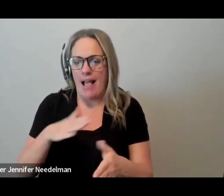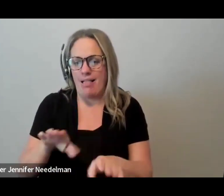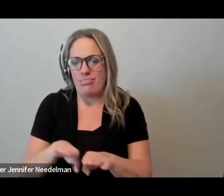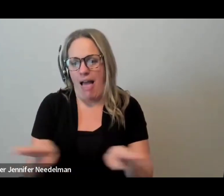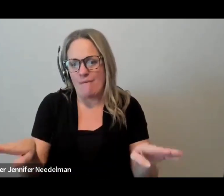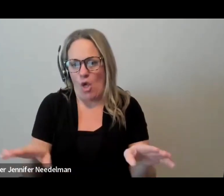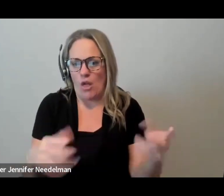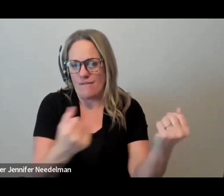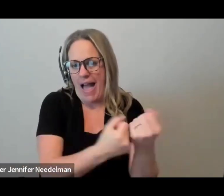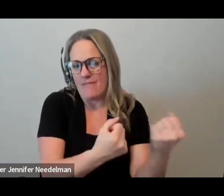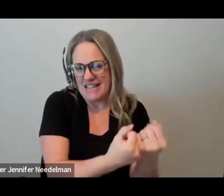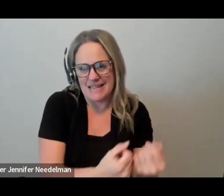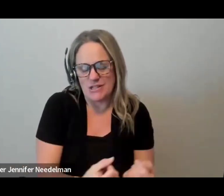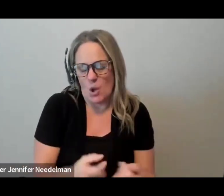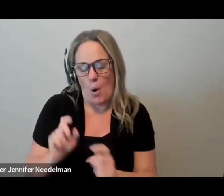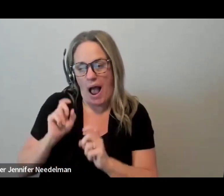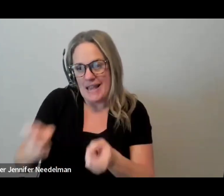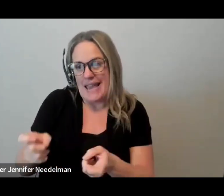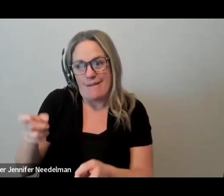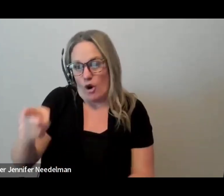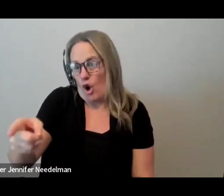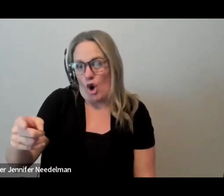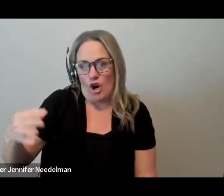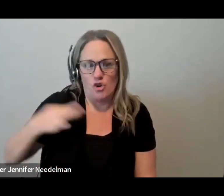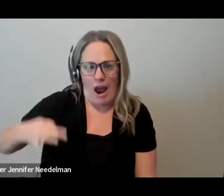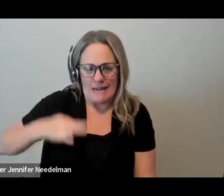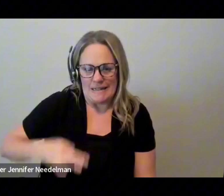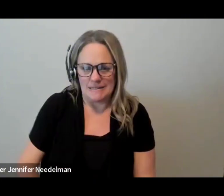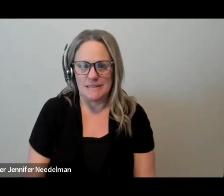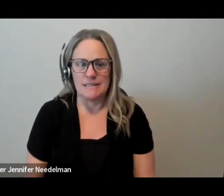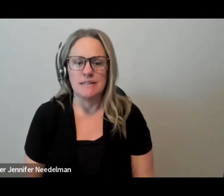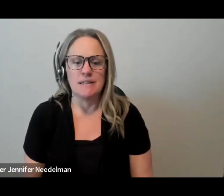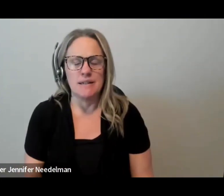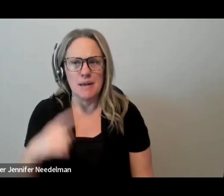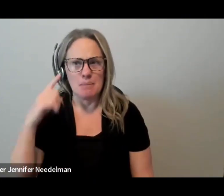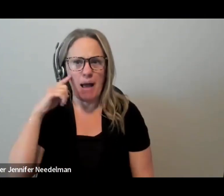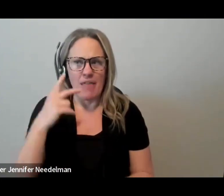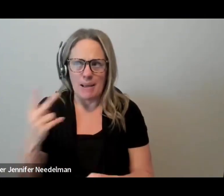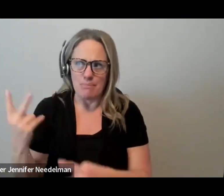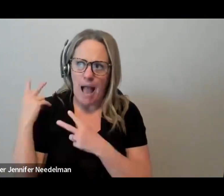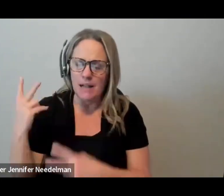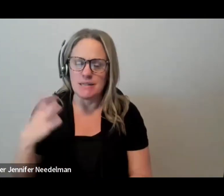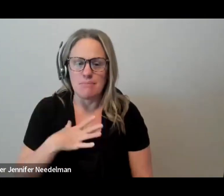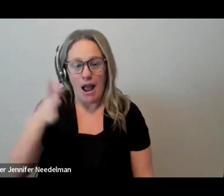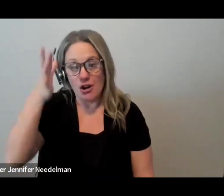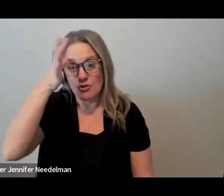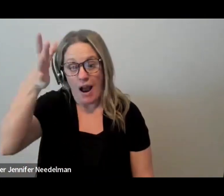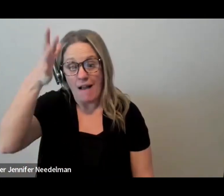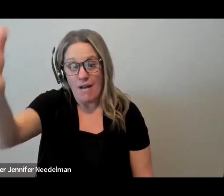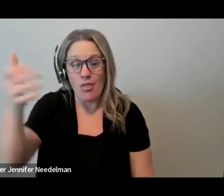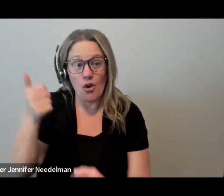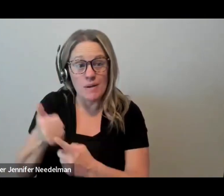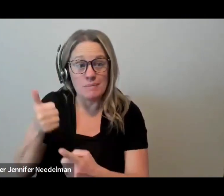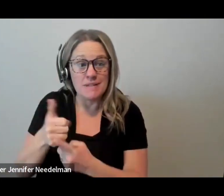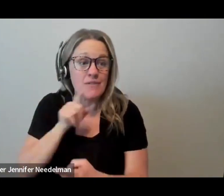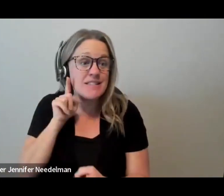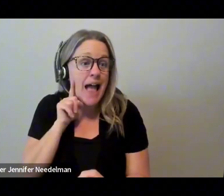And so all credit to her. But I think back to, you know, my grandfather was deaf from the war.